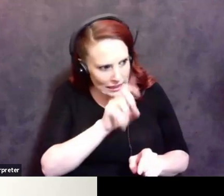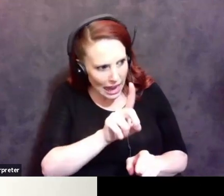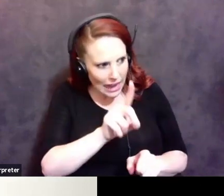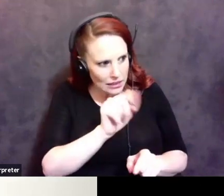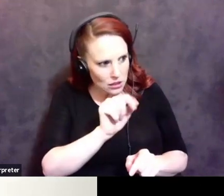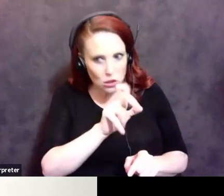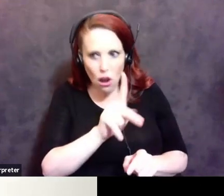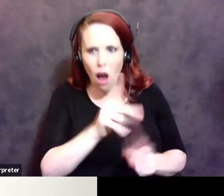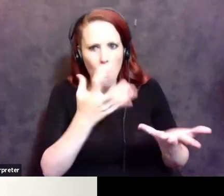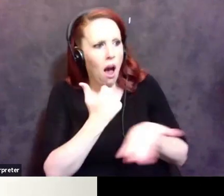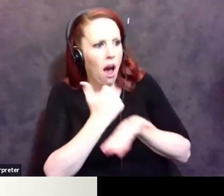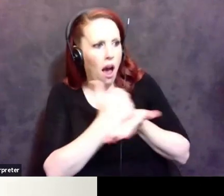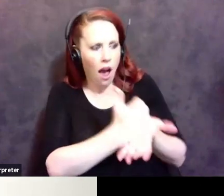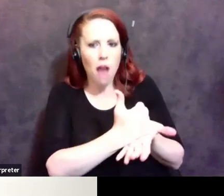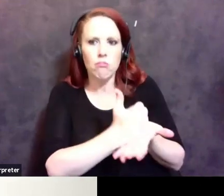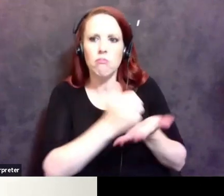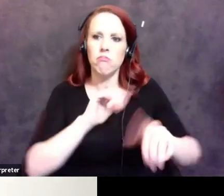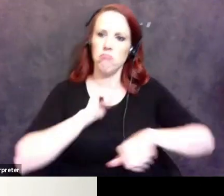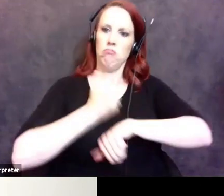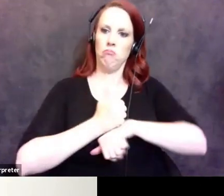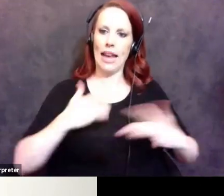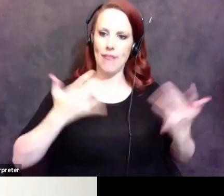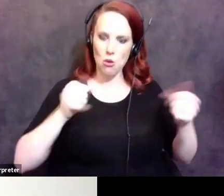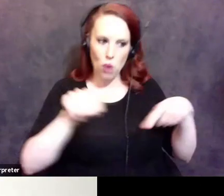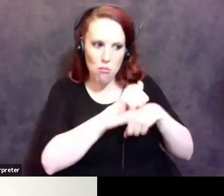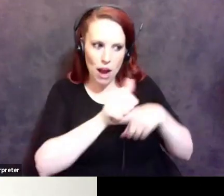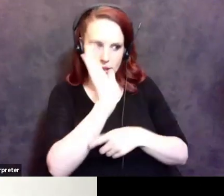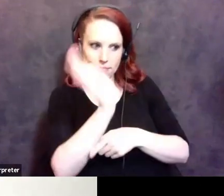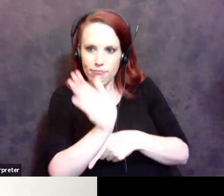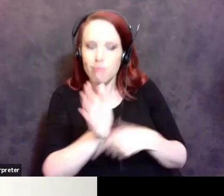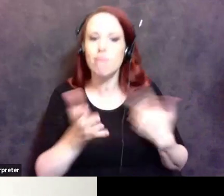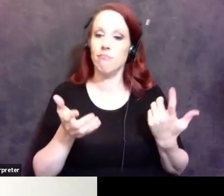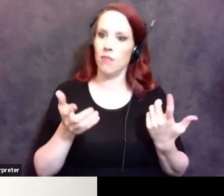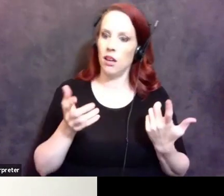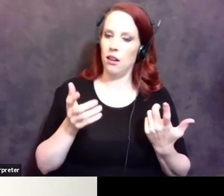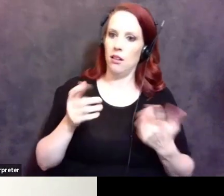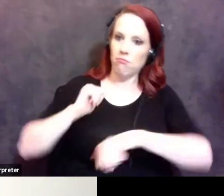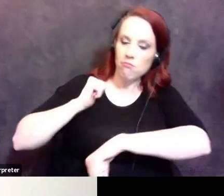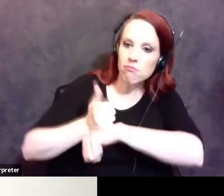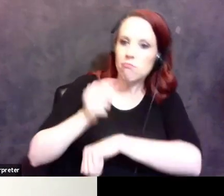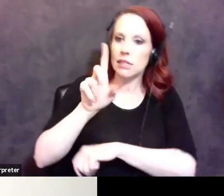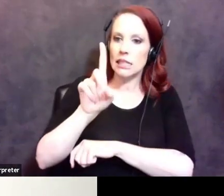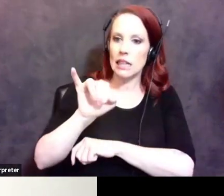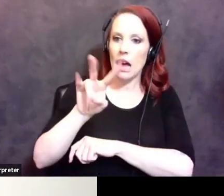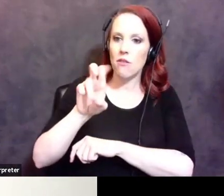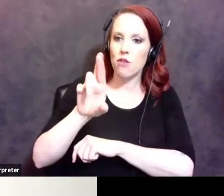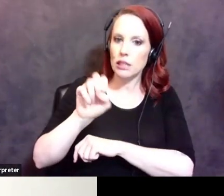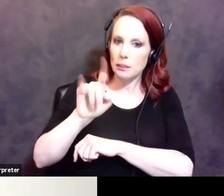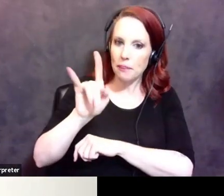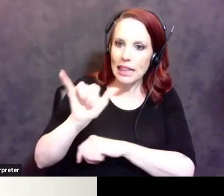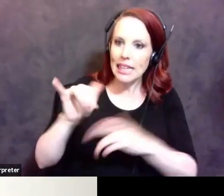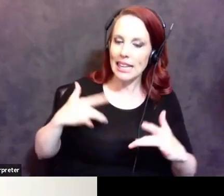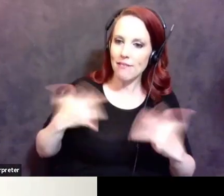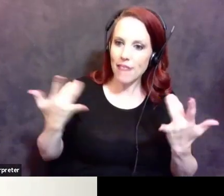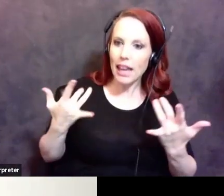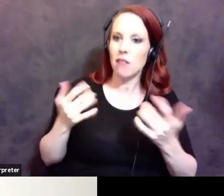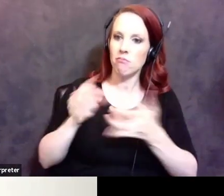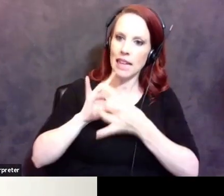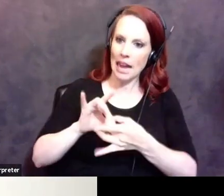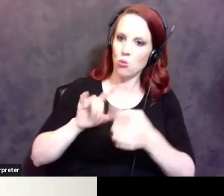event where I could practice. She created a Diverseability event around allyship she brought other speakers to talk about it and